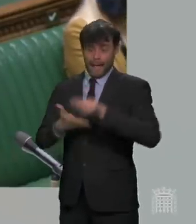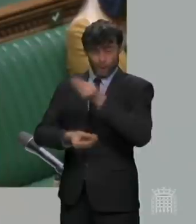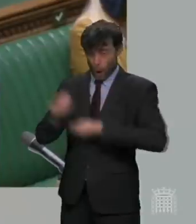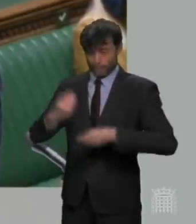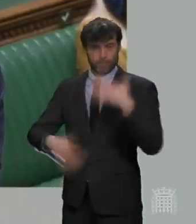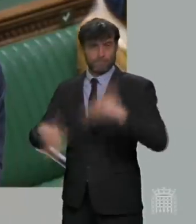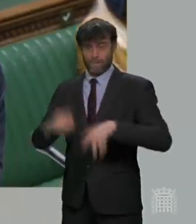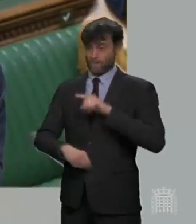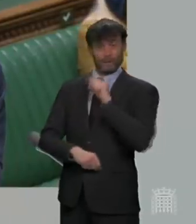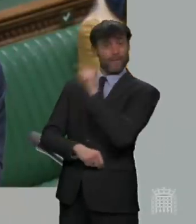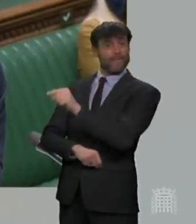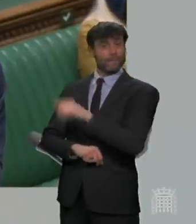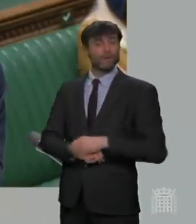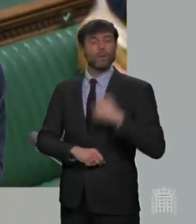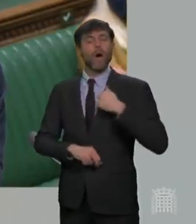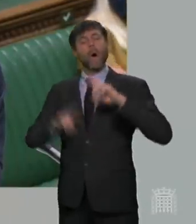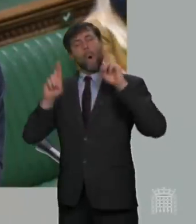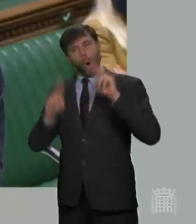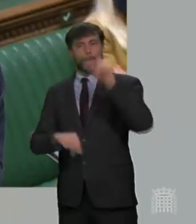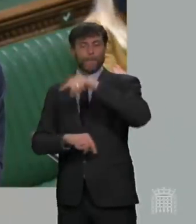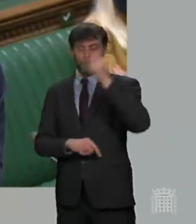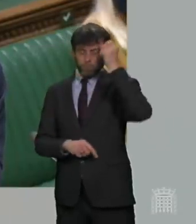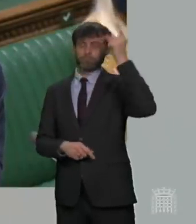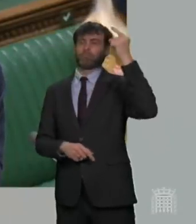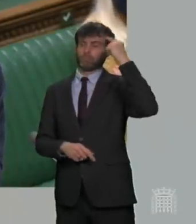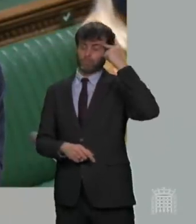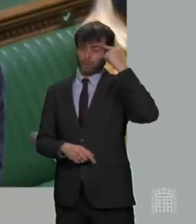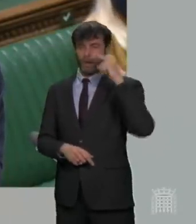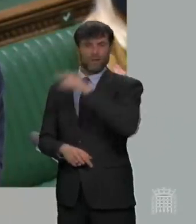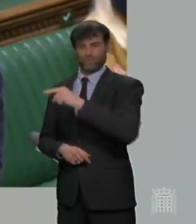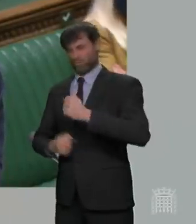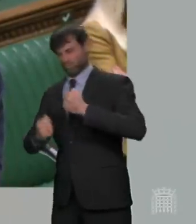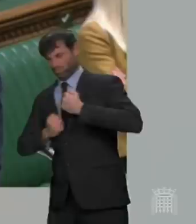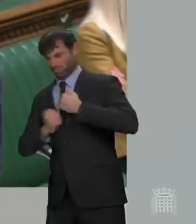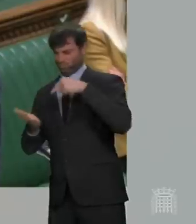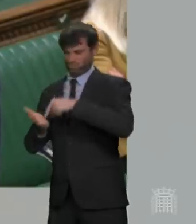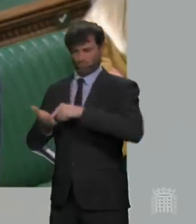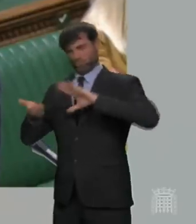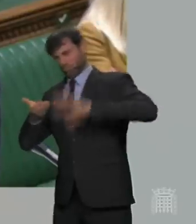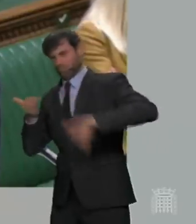go for common sense. Instead of endlessly going on about constitutional issues and endlessly